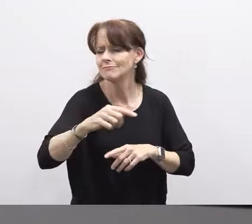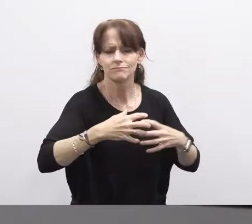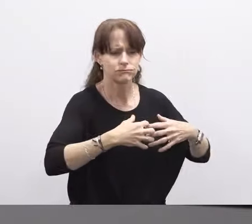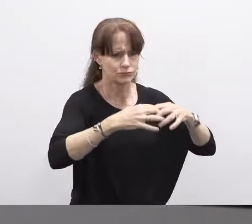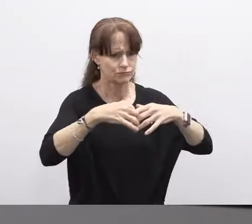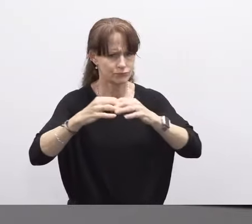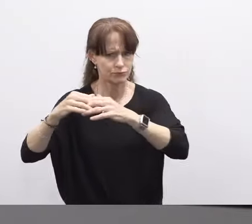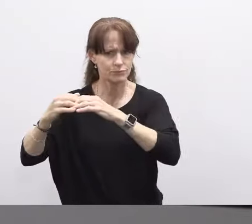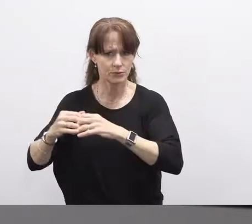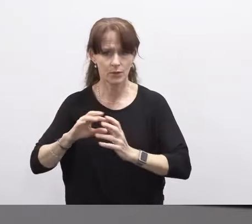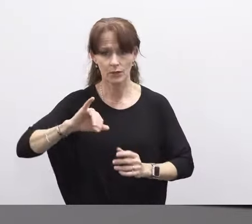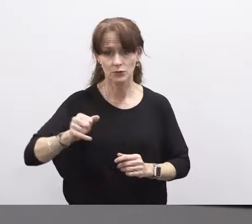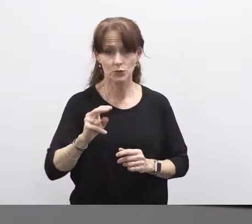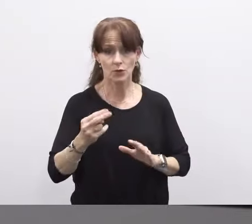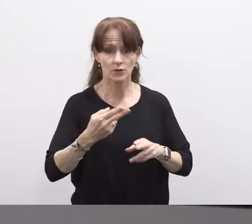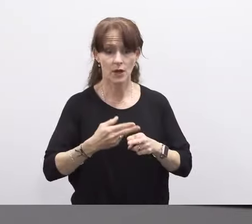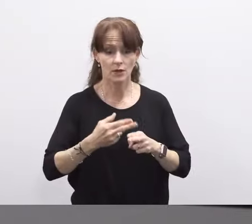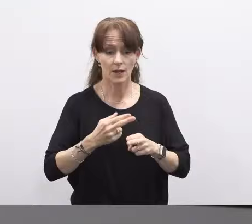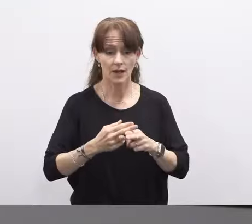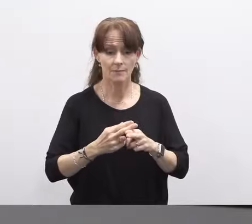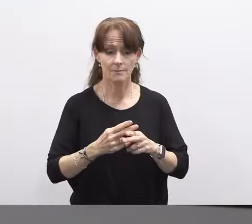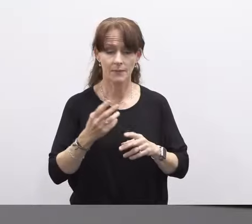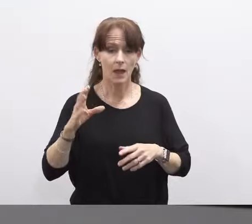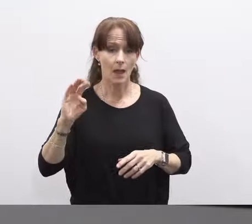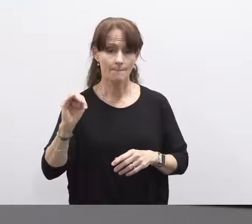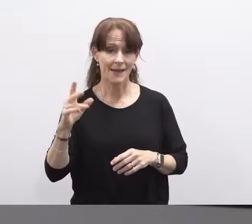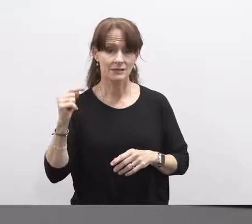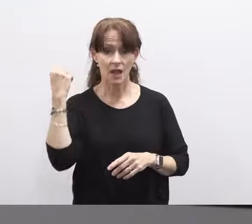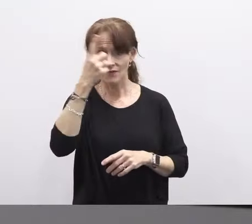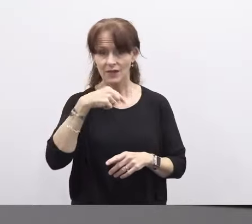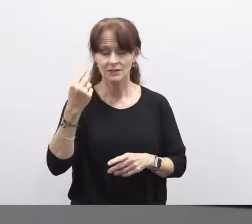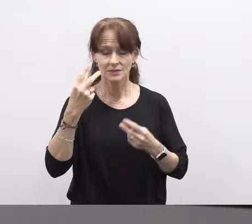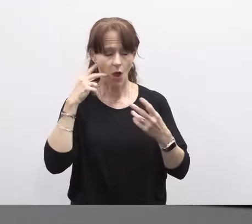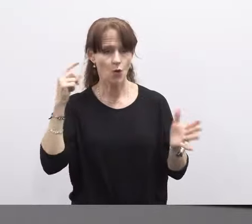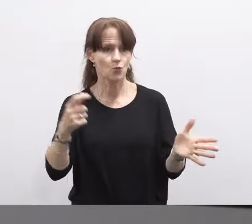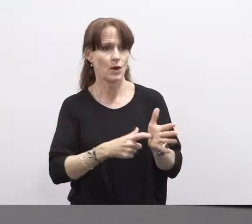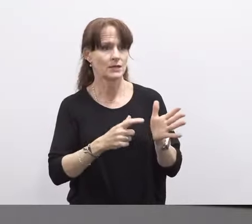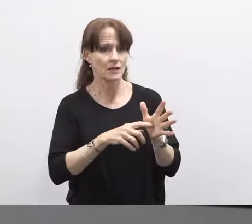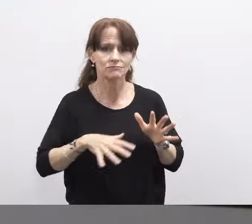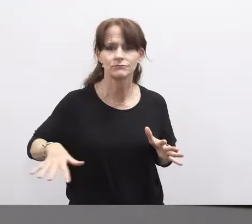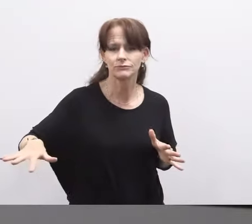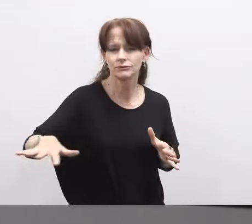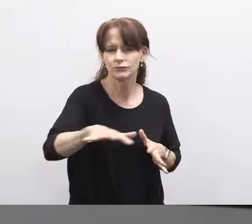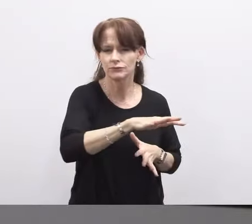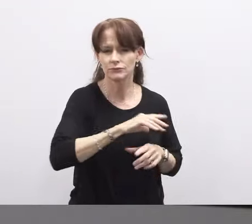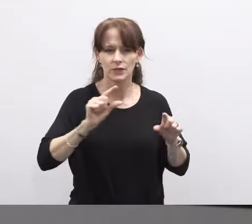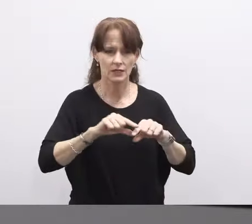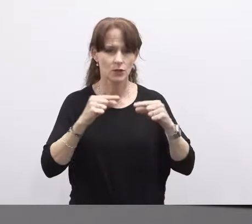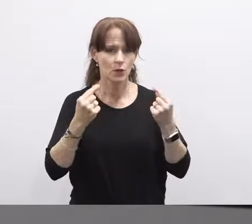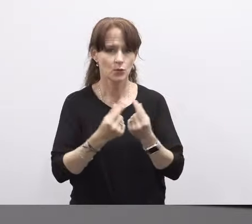Jordan's name and our mascots faces are recognized citywide. It's a group effort and it's starting to pay off.